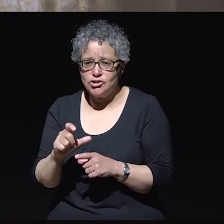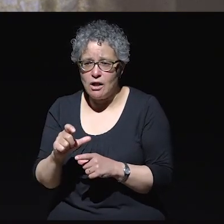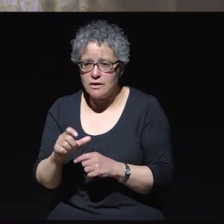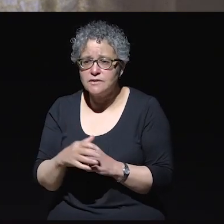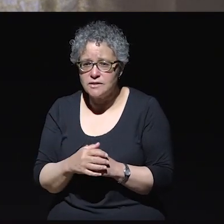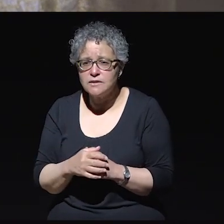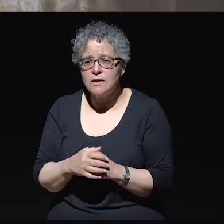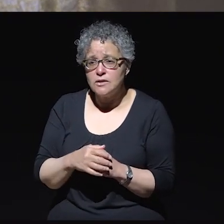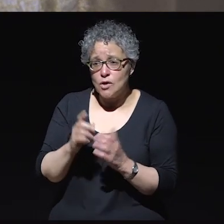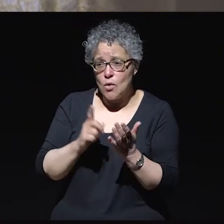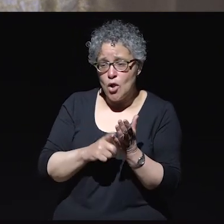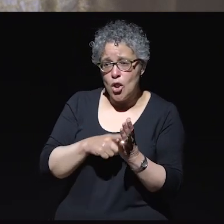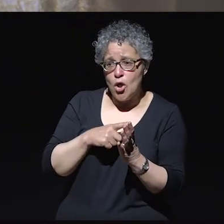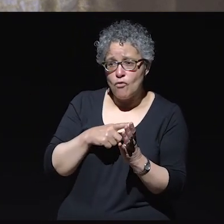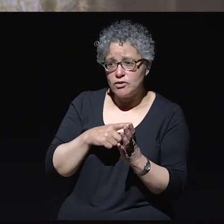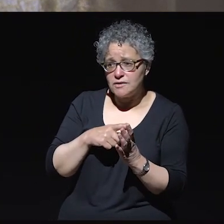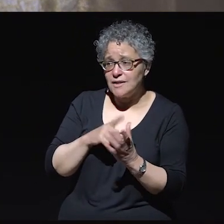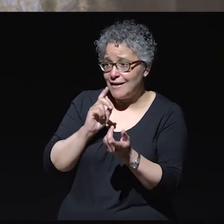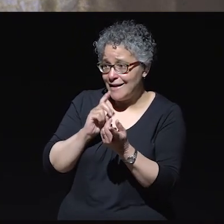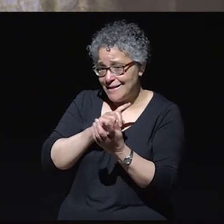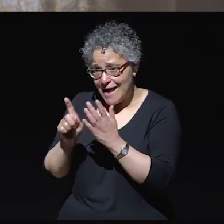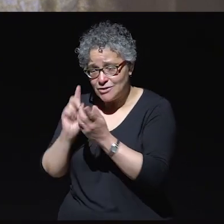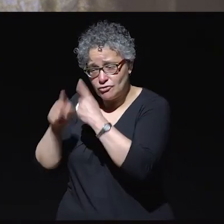with his own painting of the Queen, which is now in the National Gallery's collection.